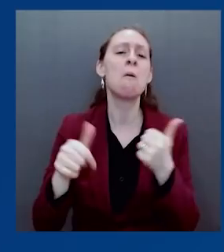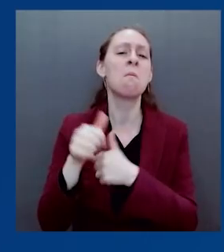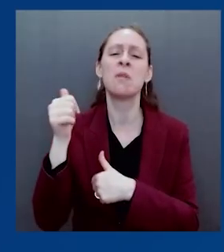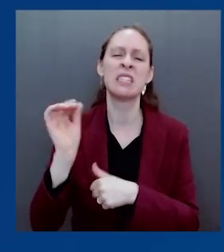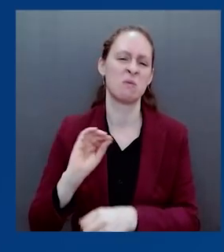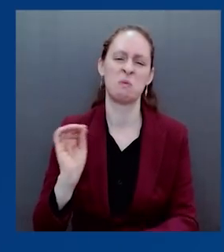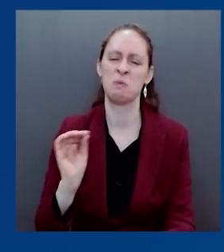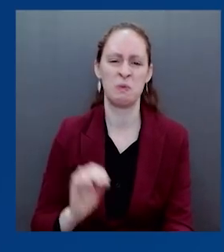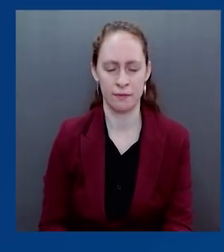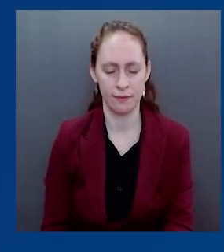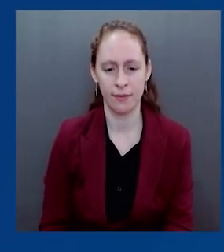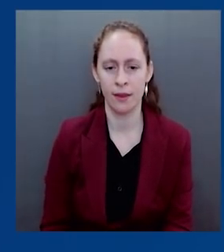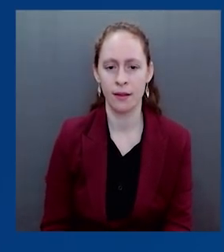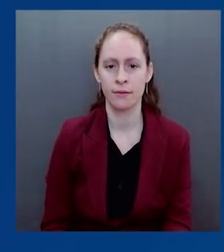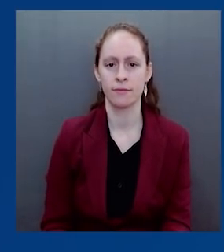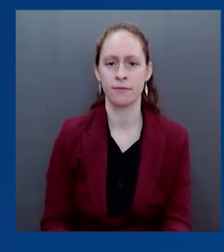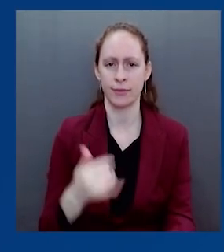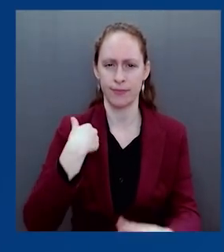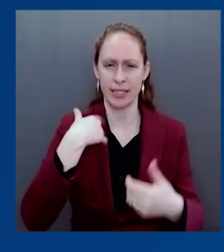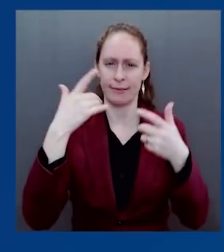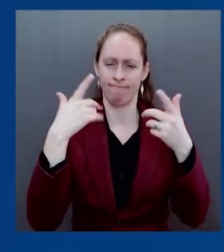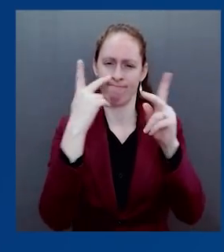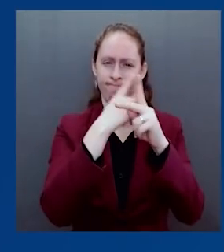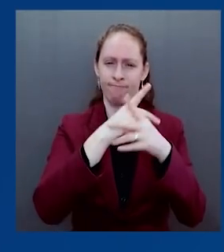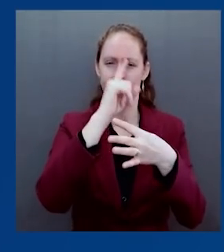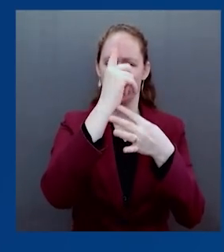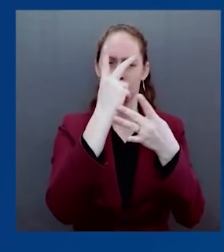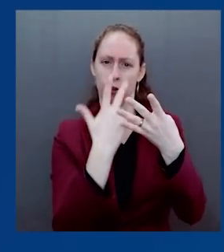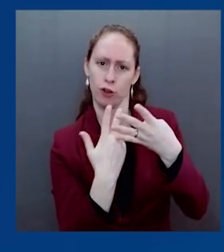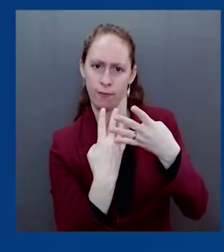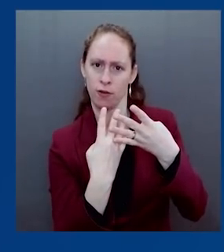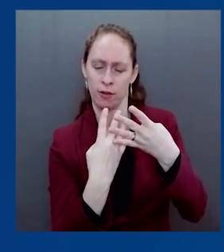Where are we going? There are a number of phase two and phase three trials